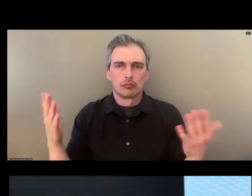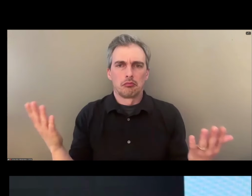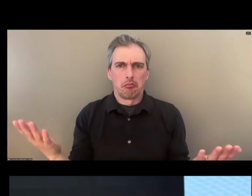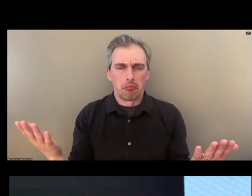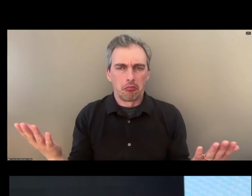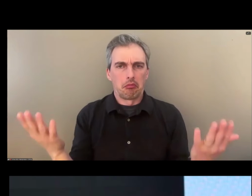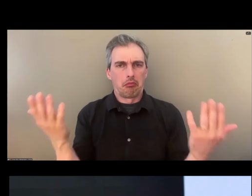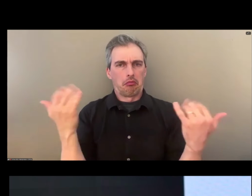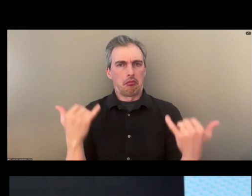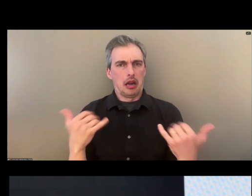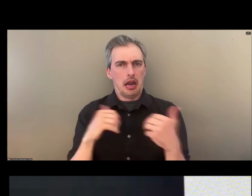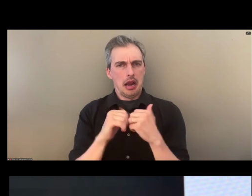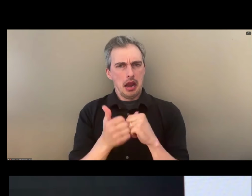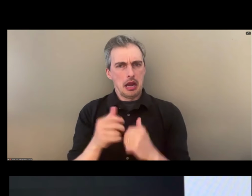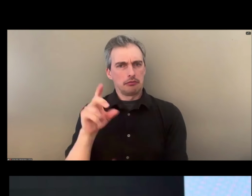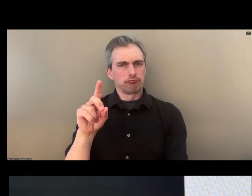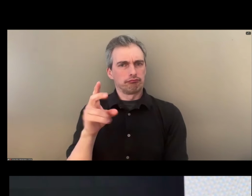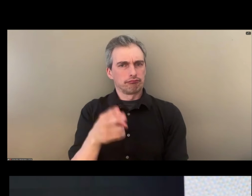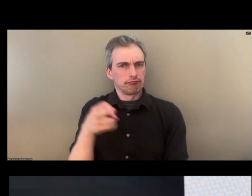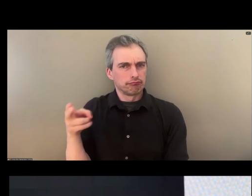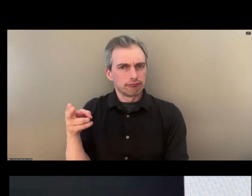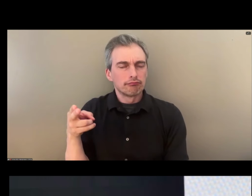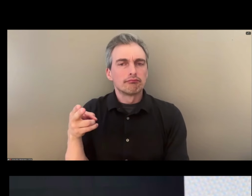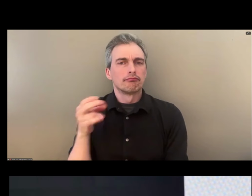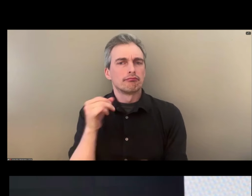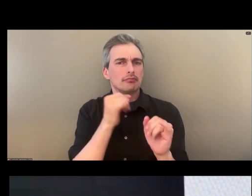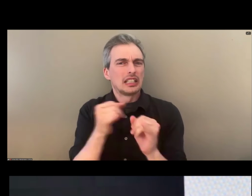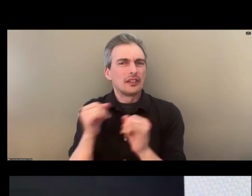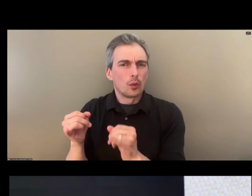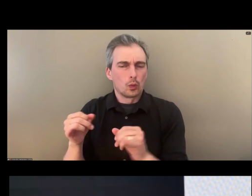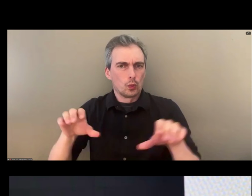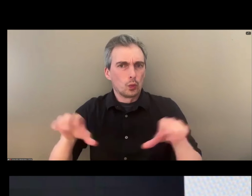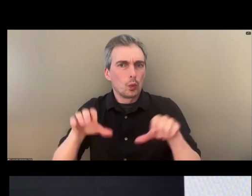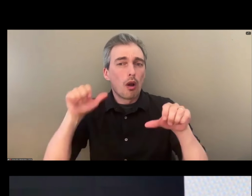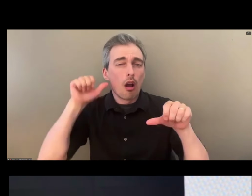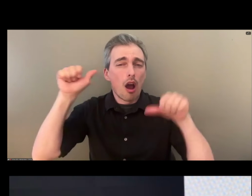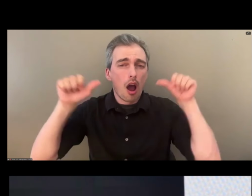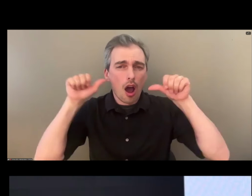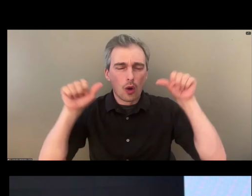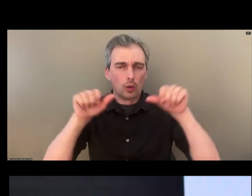To explore this, I conducted interviews with 12dHH audio engineers.